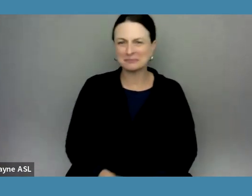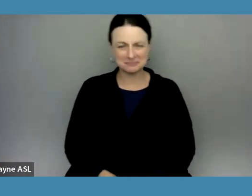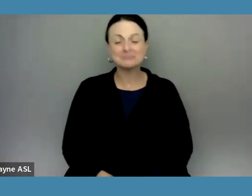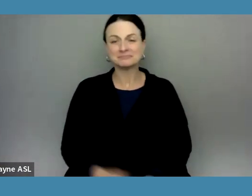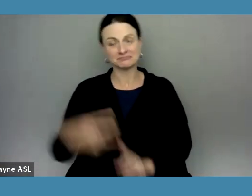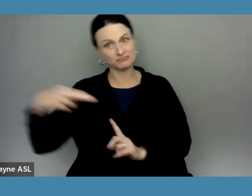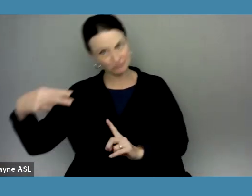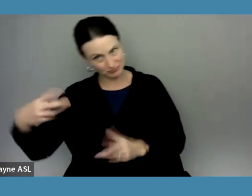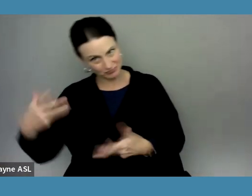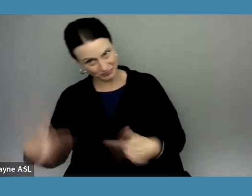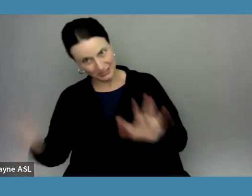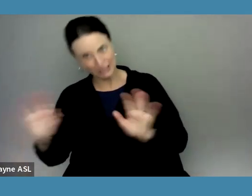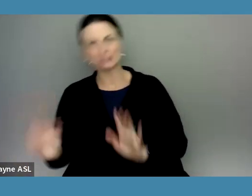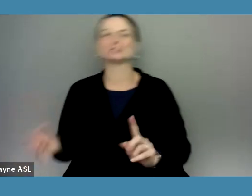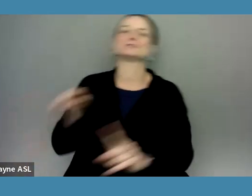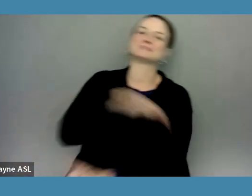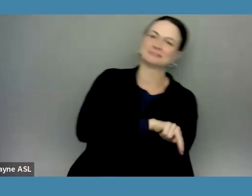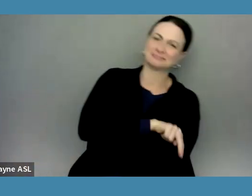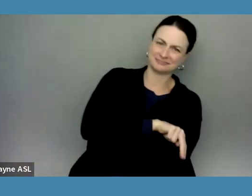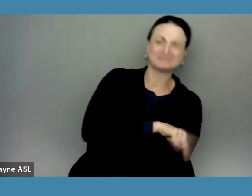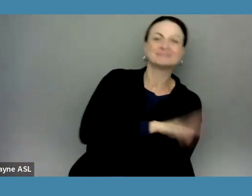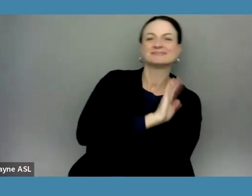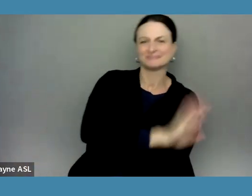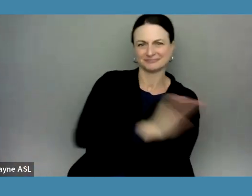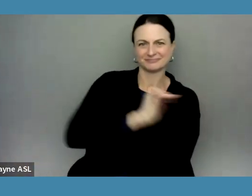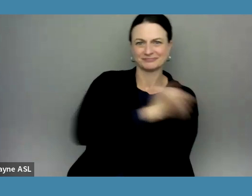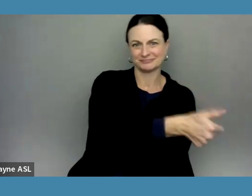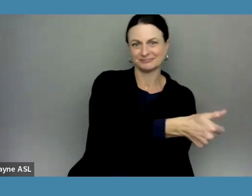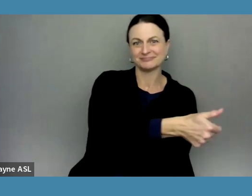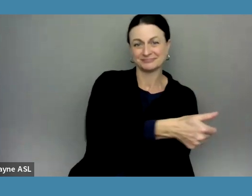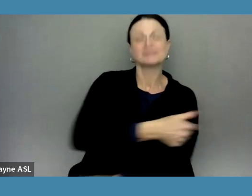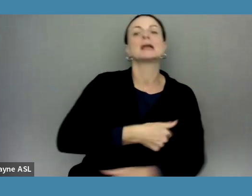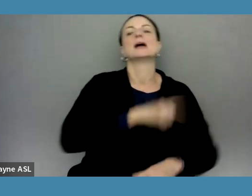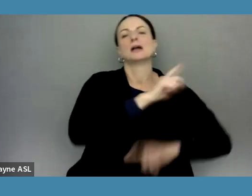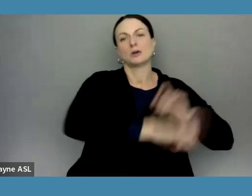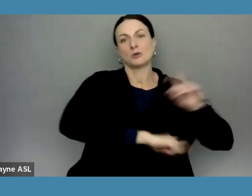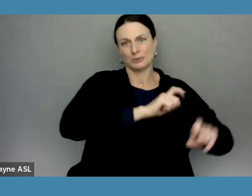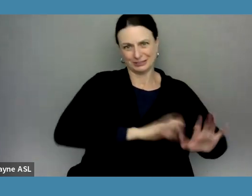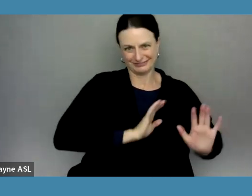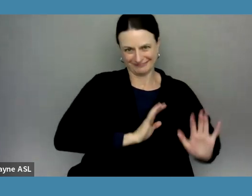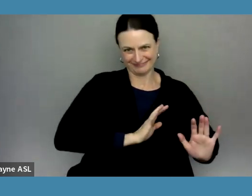once you've finished all of your questioning, each witness to cross-examine.